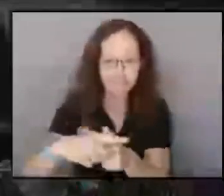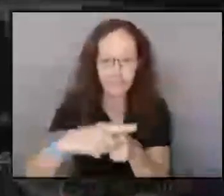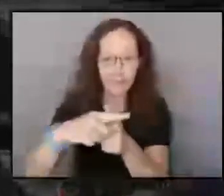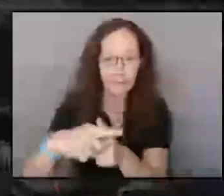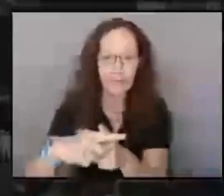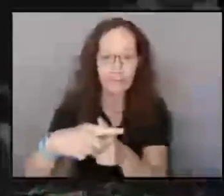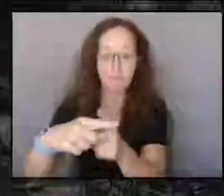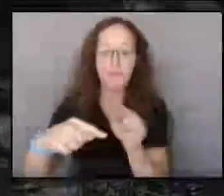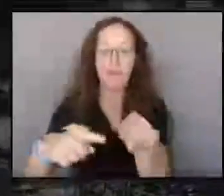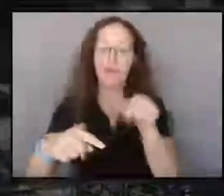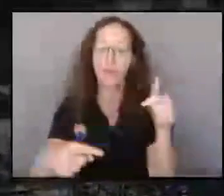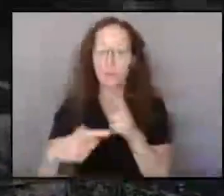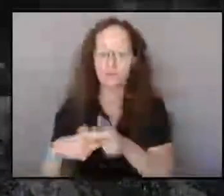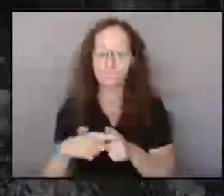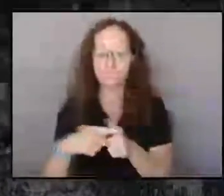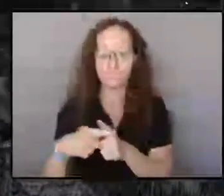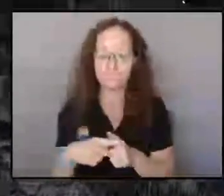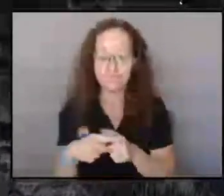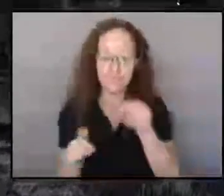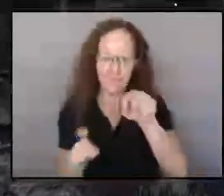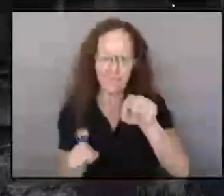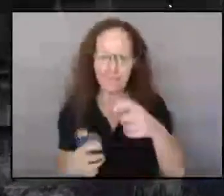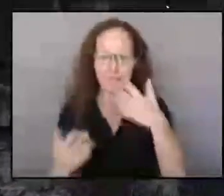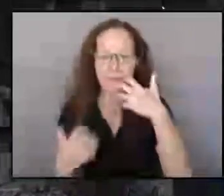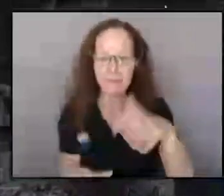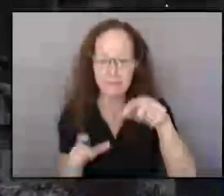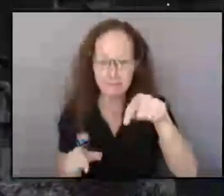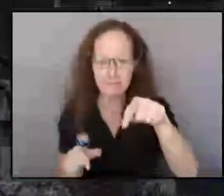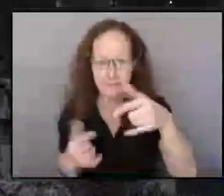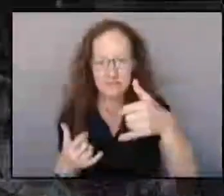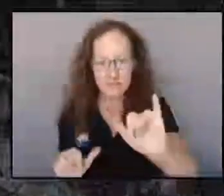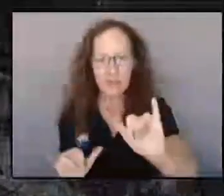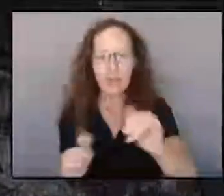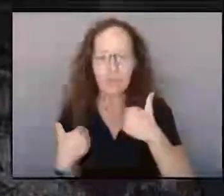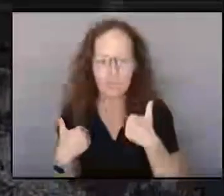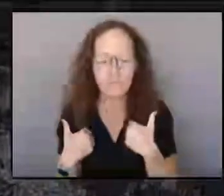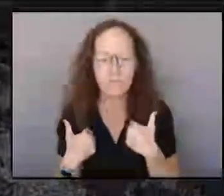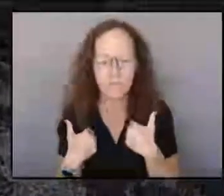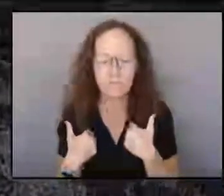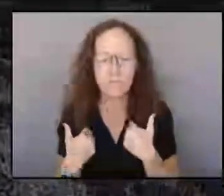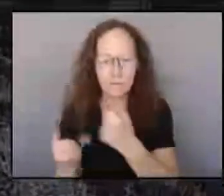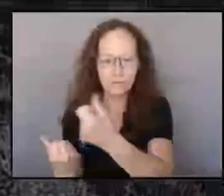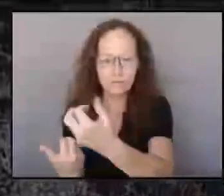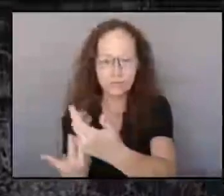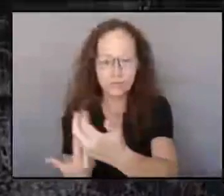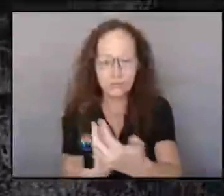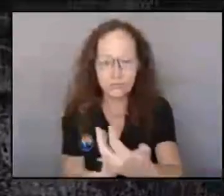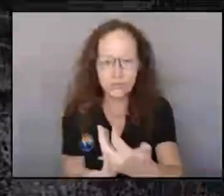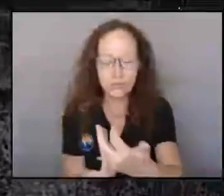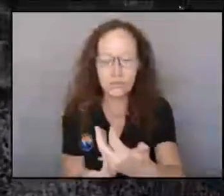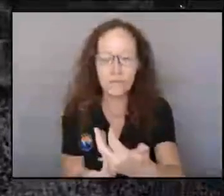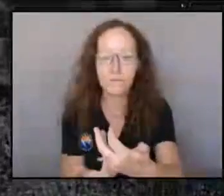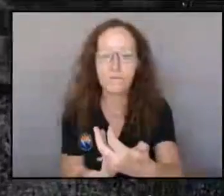IF YOU PAUSE YOUR RADIO LRF TARGET WOULD BE RIGHT THERE IS THE LAT-LONG FOR THAT ONE.